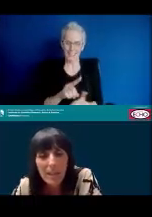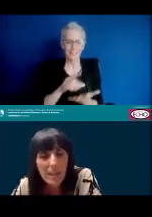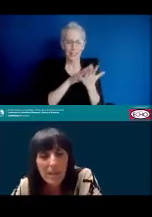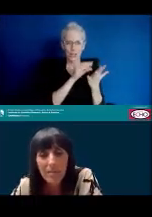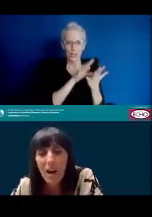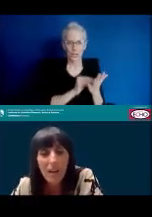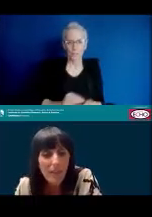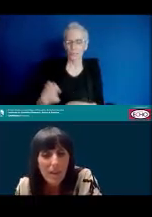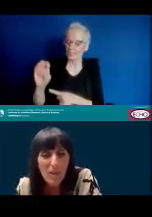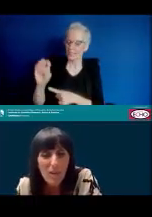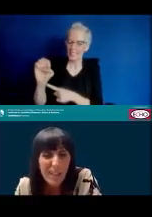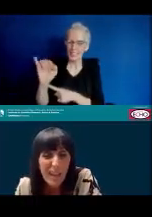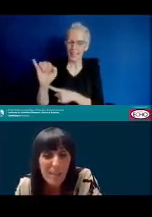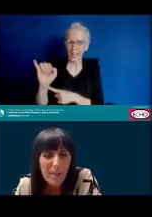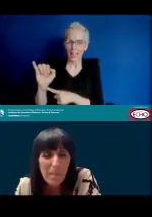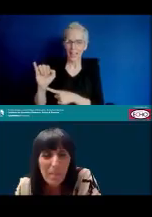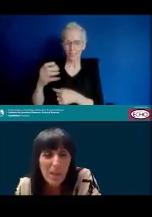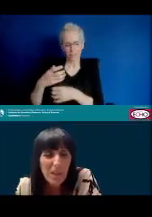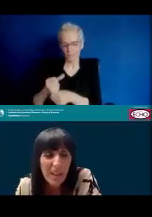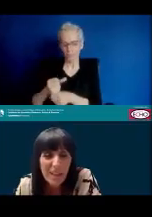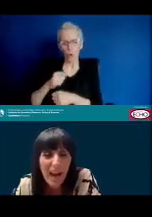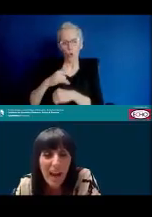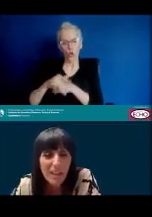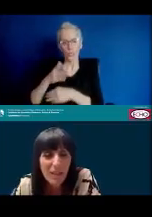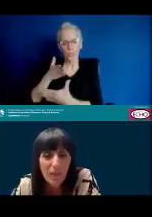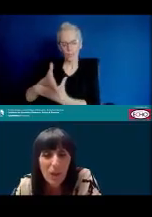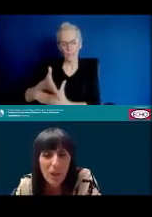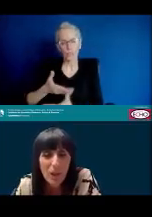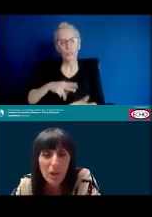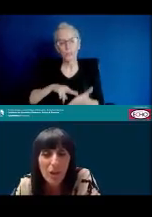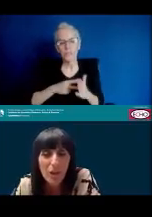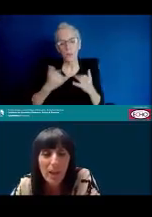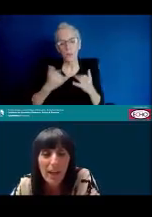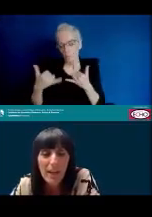is often the only time that the child has full control. And